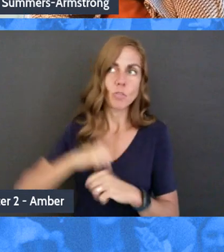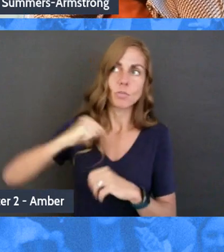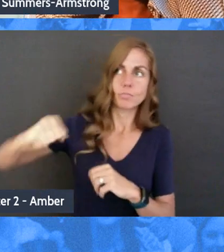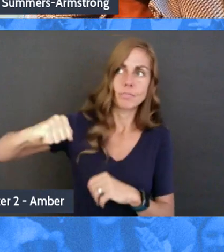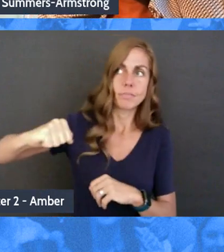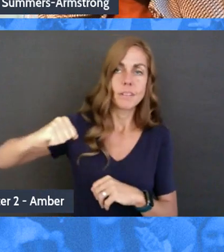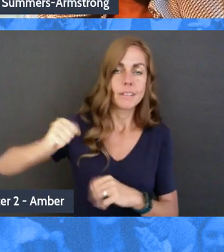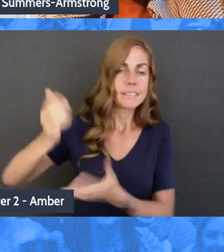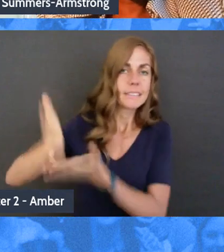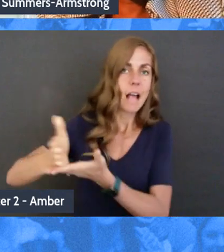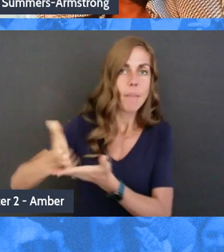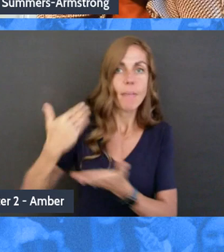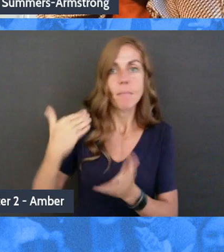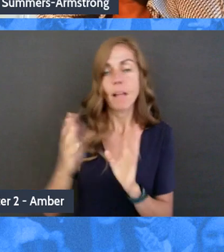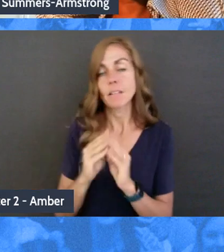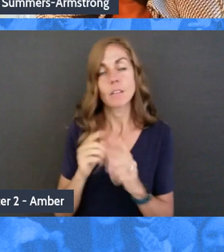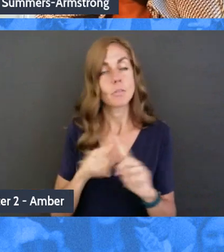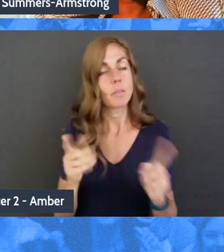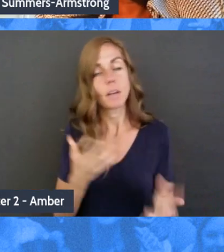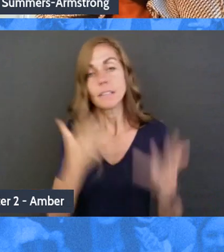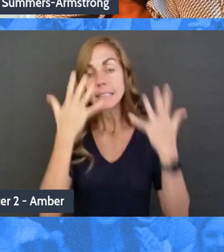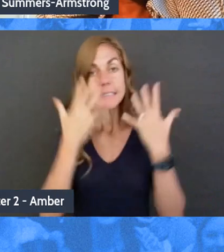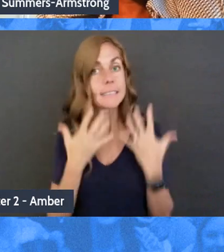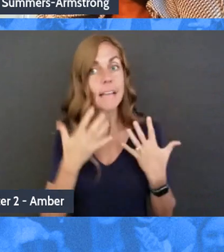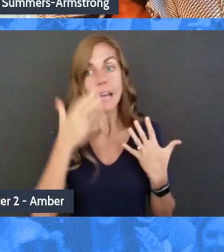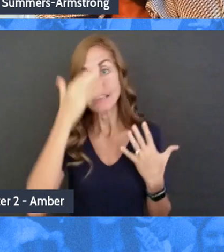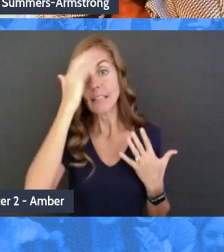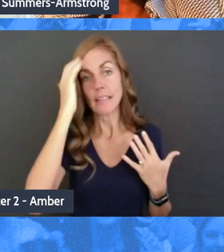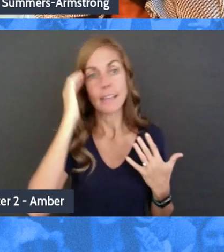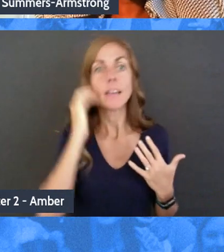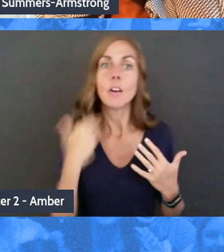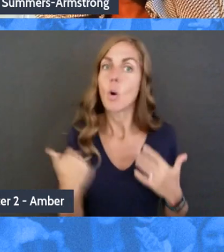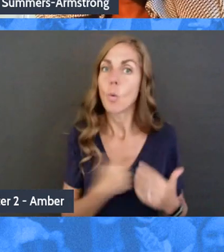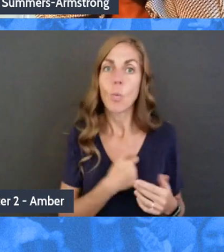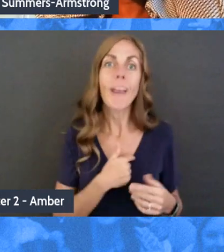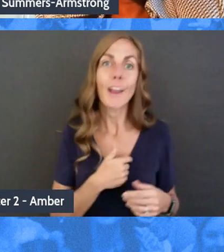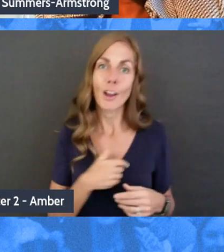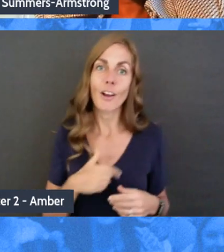But sadly we are in the minority in Arizona.